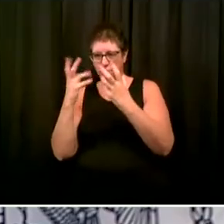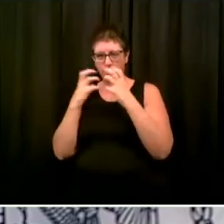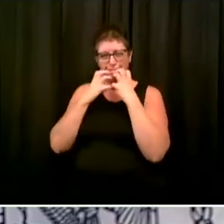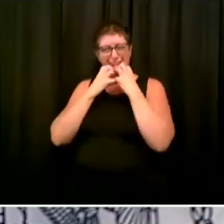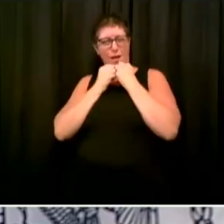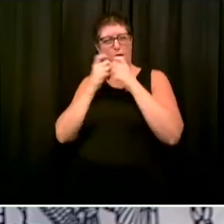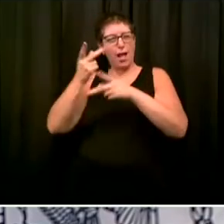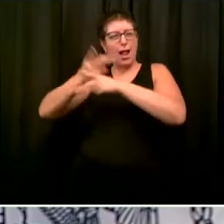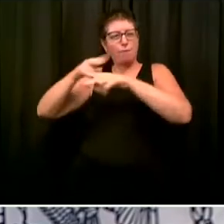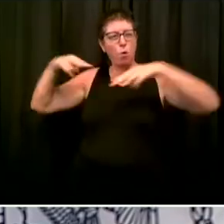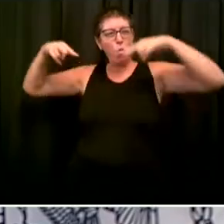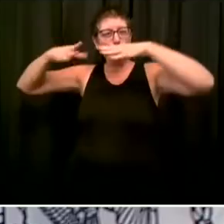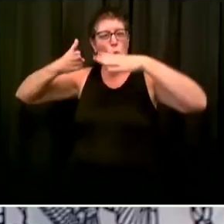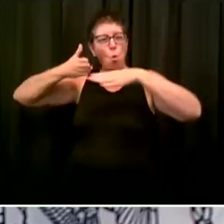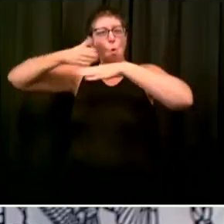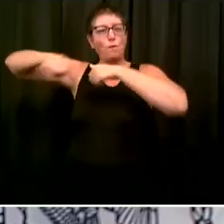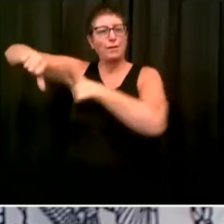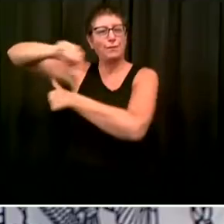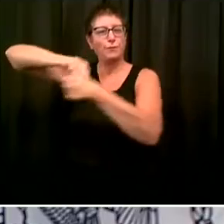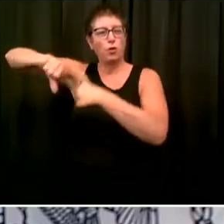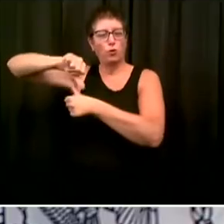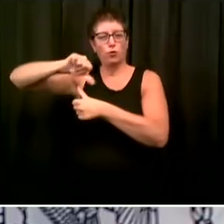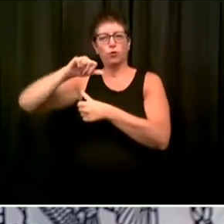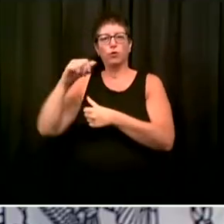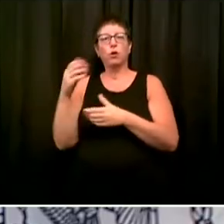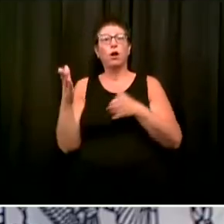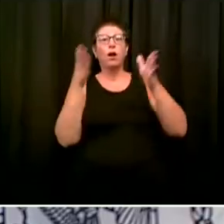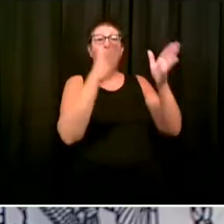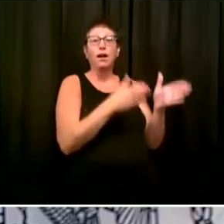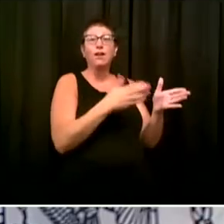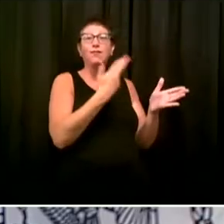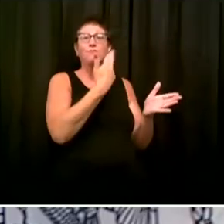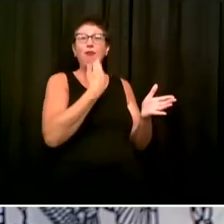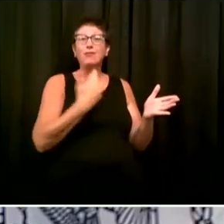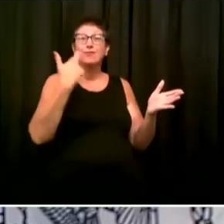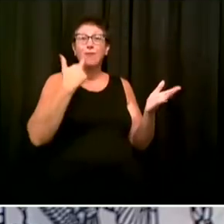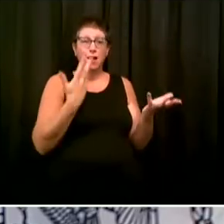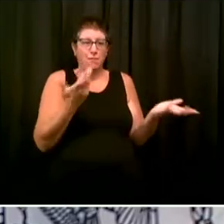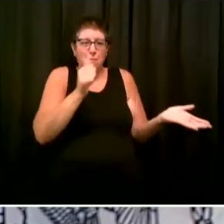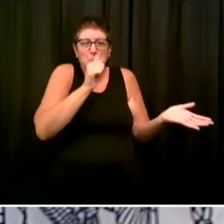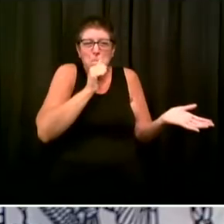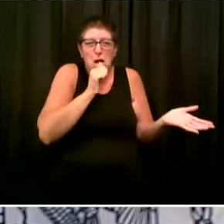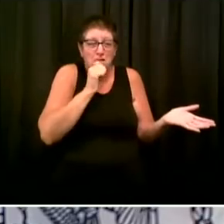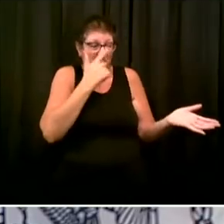CUSTODIAL STAFF, WEHAEV EDUCATORS, WE HAVE ALL SORTS OF PEOPLE LOOG E